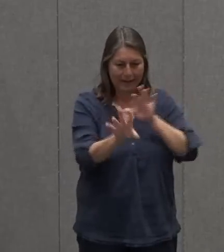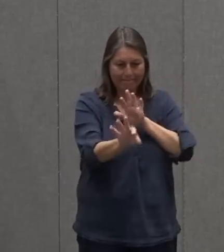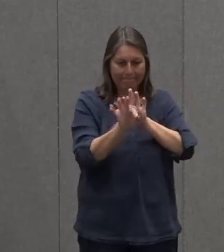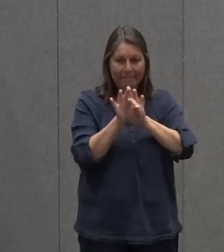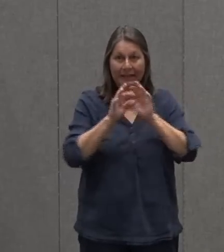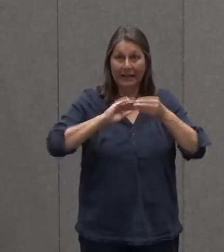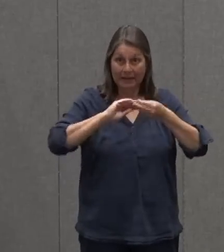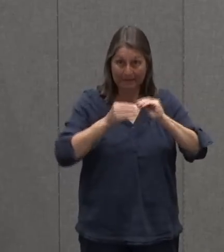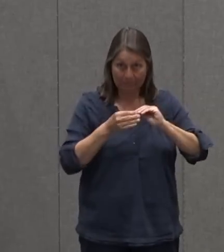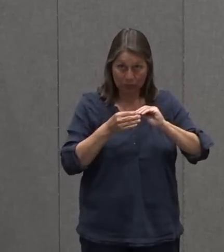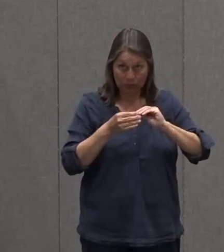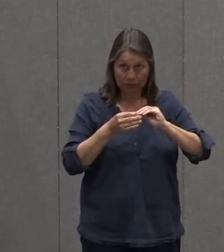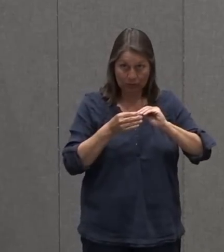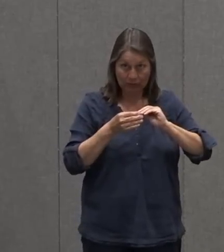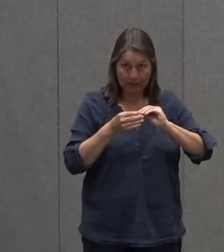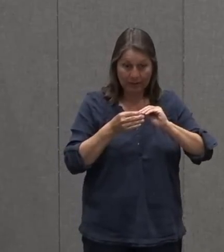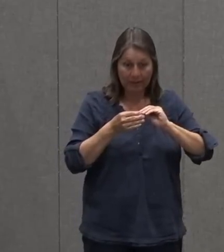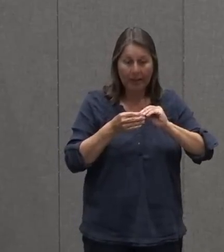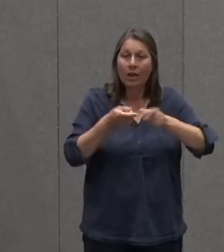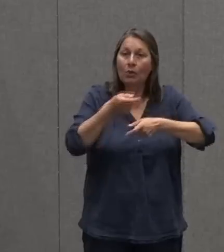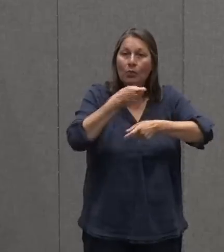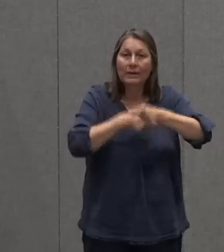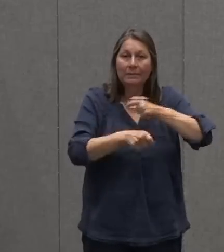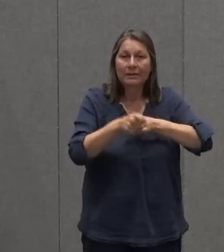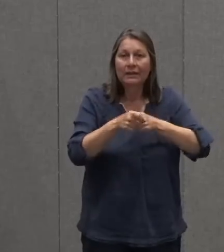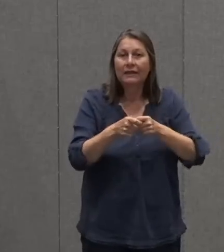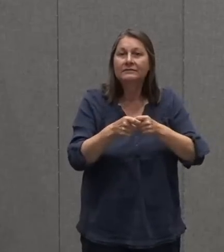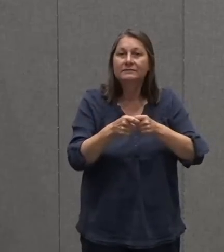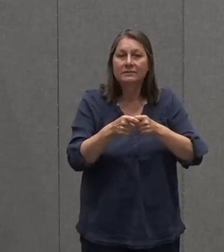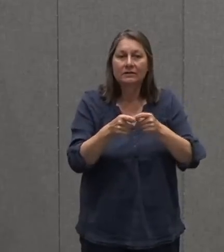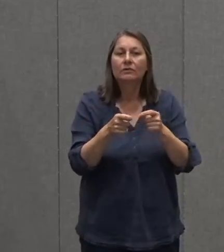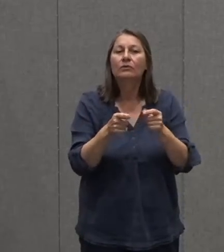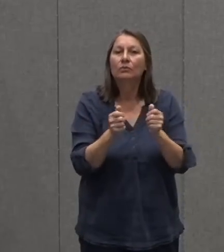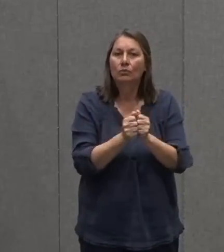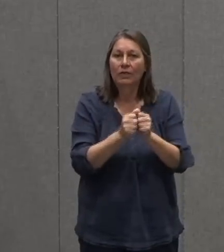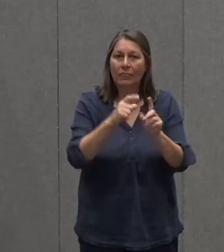that we're gonna replace with the word buzz in it, okay.